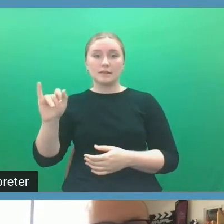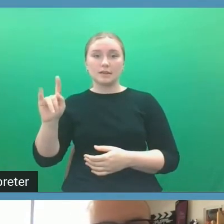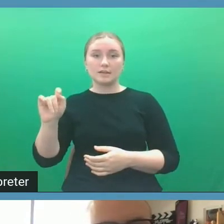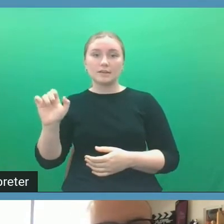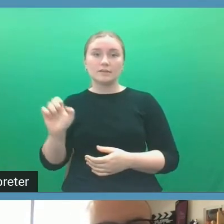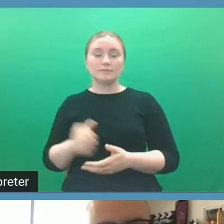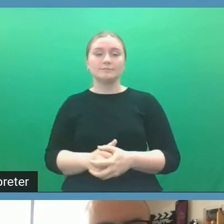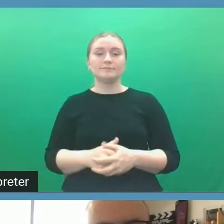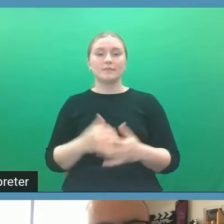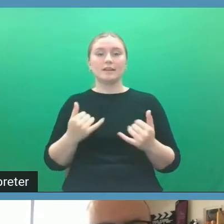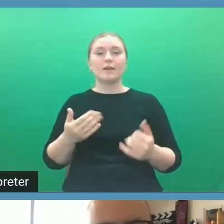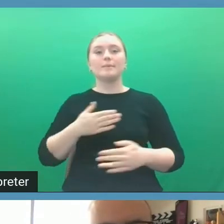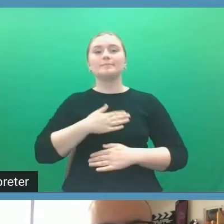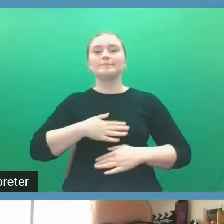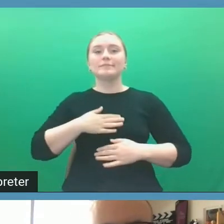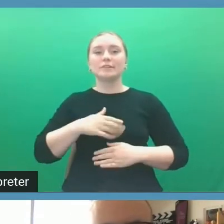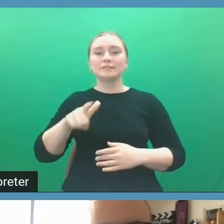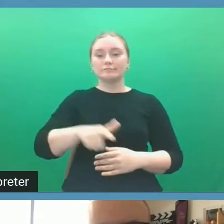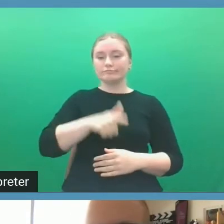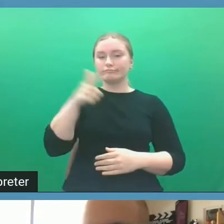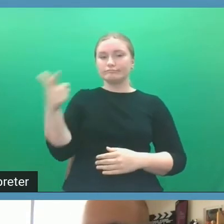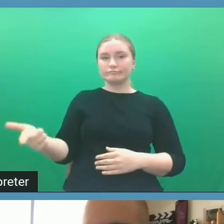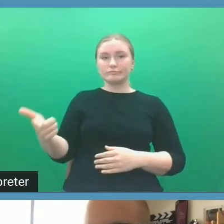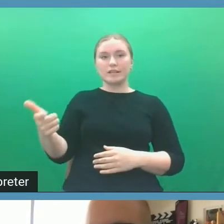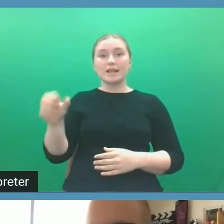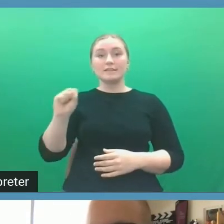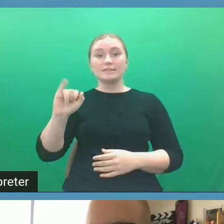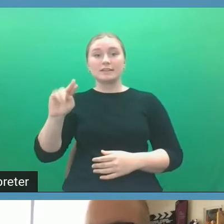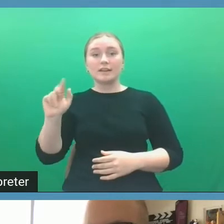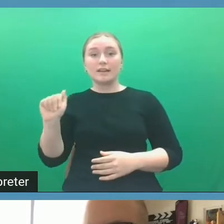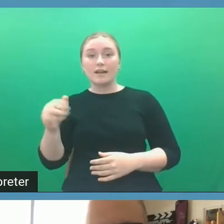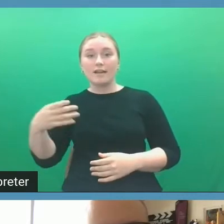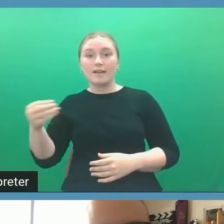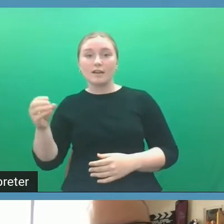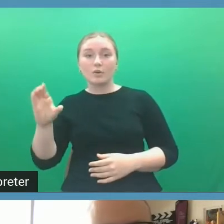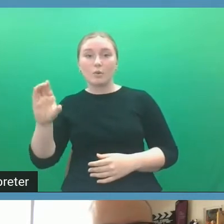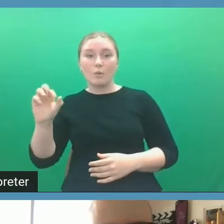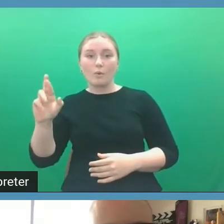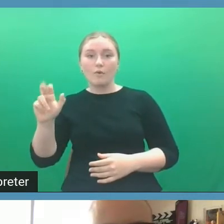and now I am pleased to turn the floor over to Sina and Corey to begin the presentation.